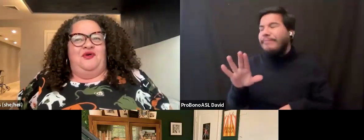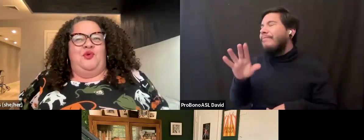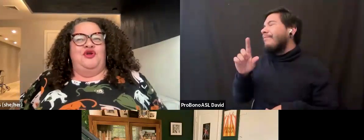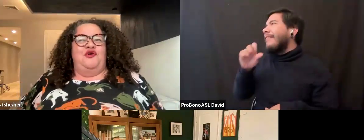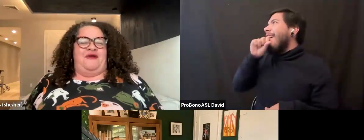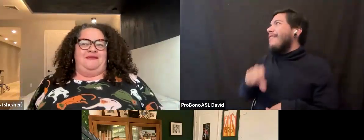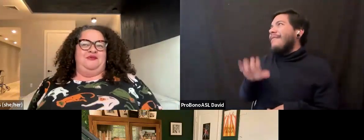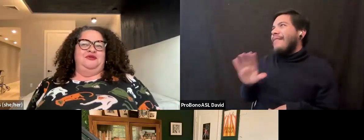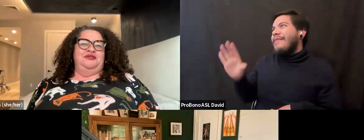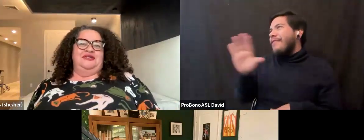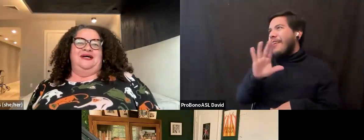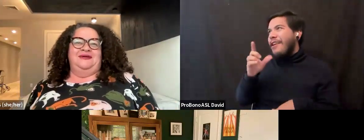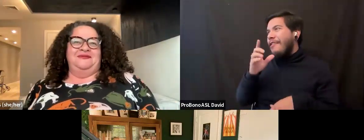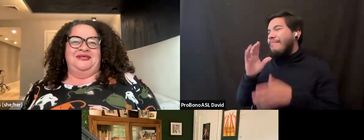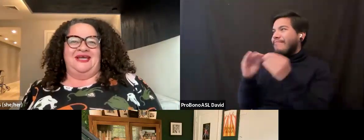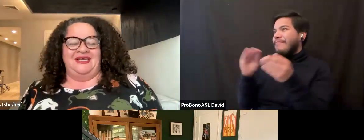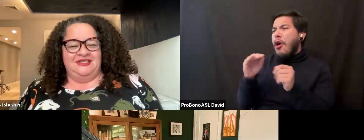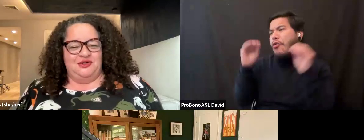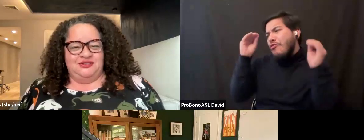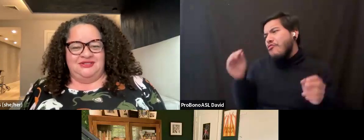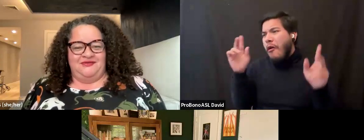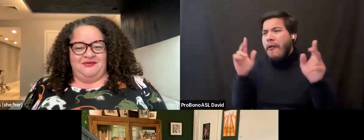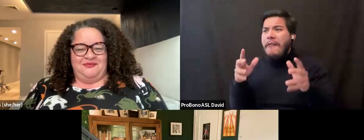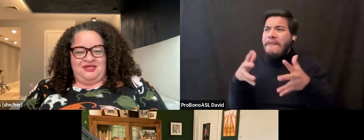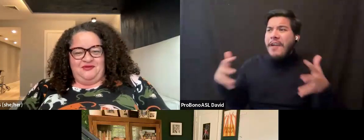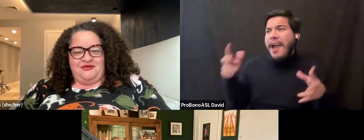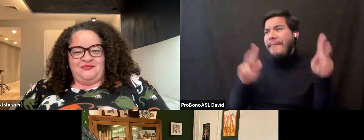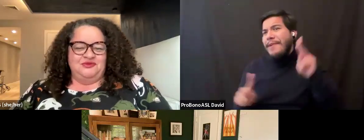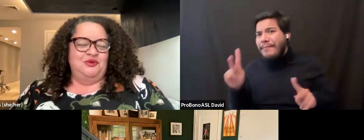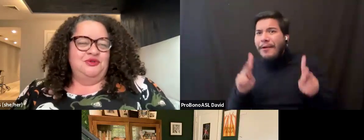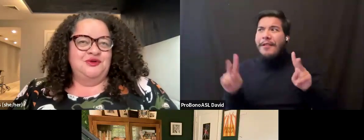there were no fat people anecdotes from the trolls